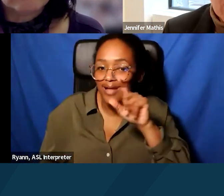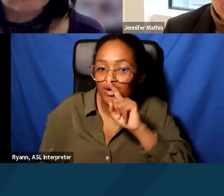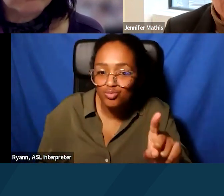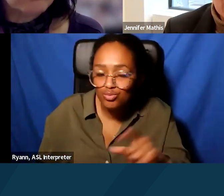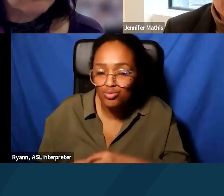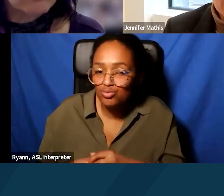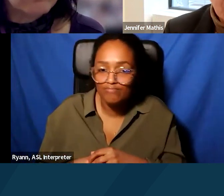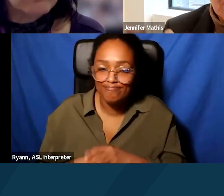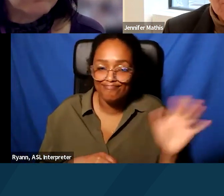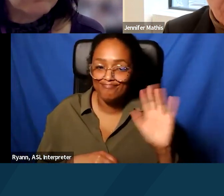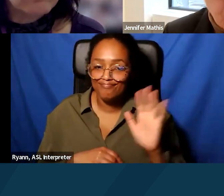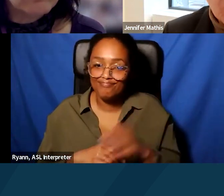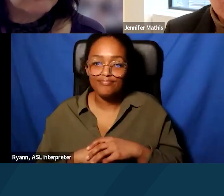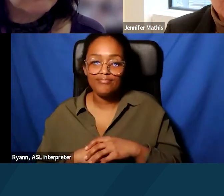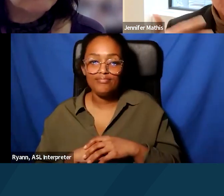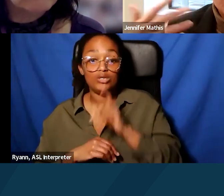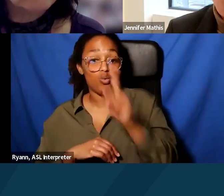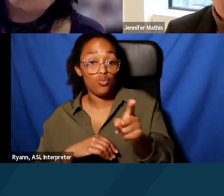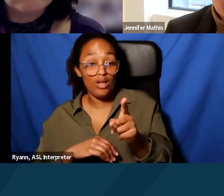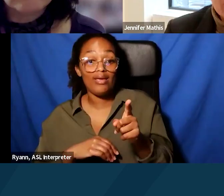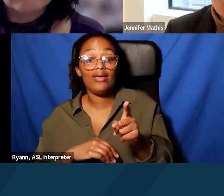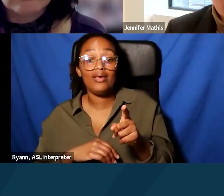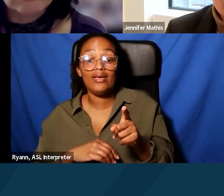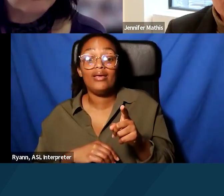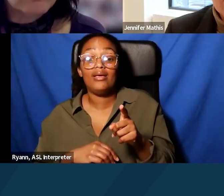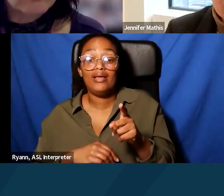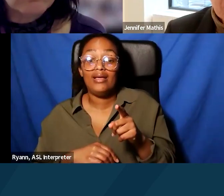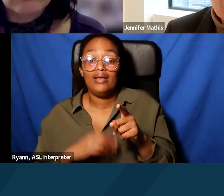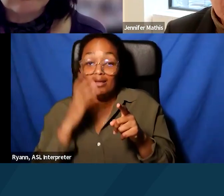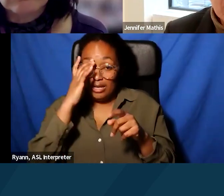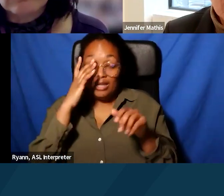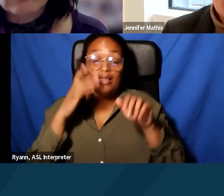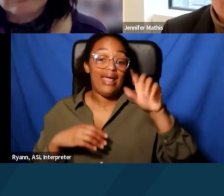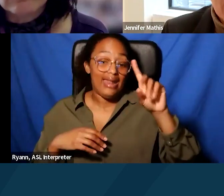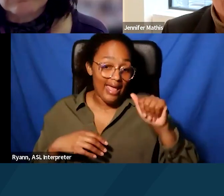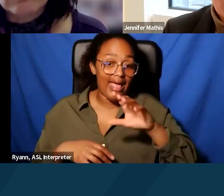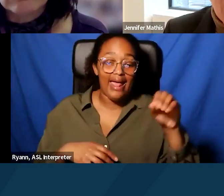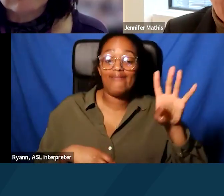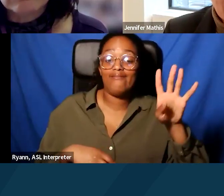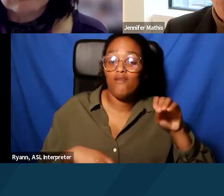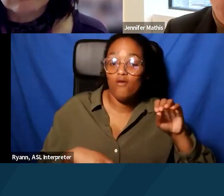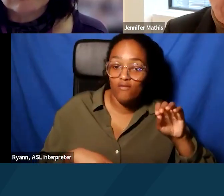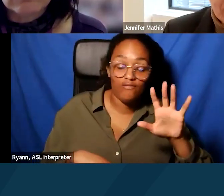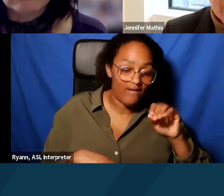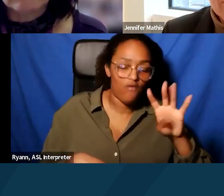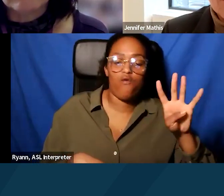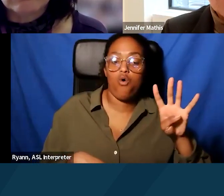the ADA and 504 requiring services in the community, that is not a conflict.